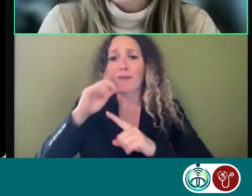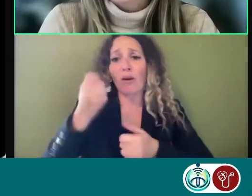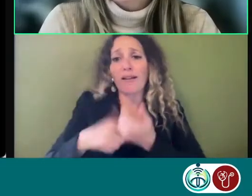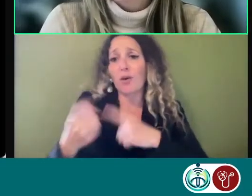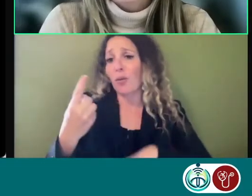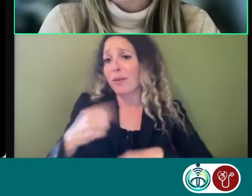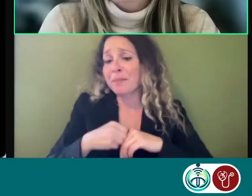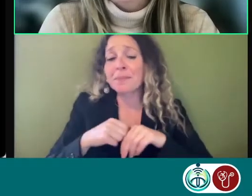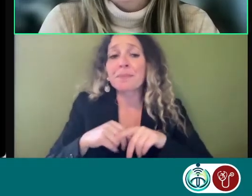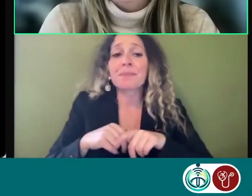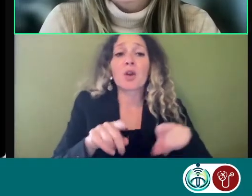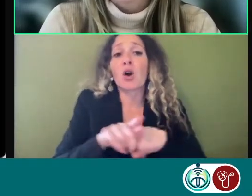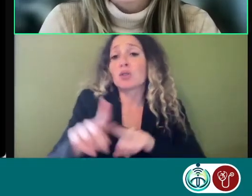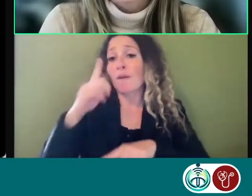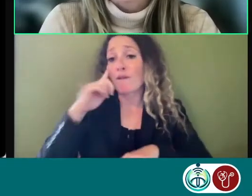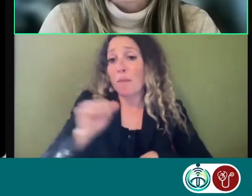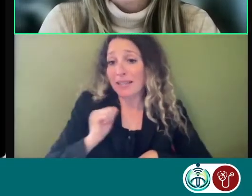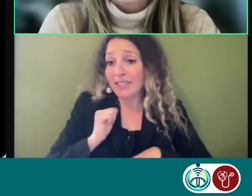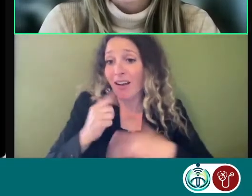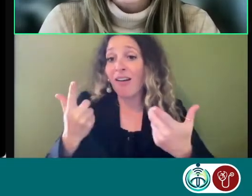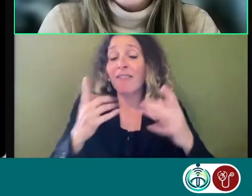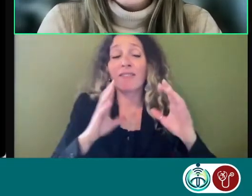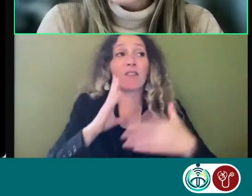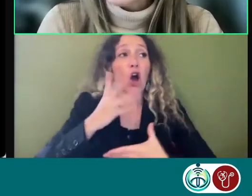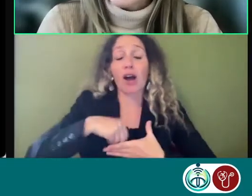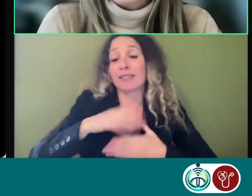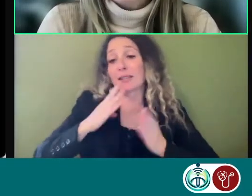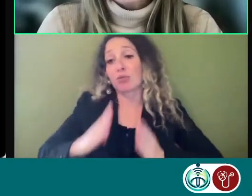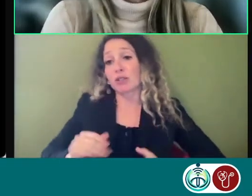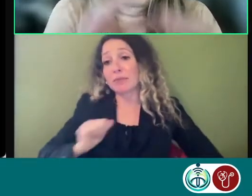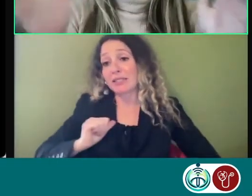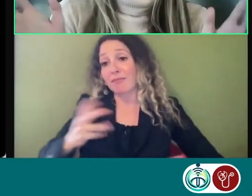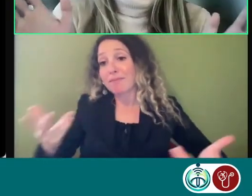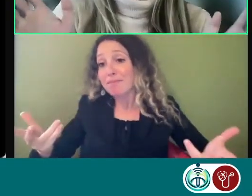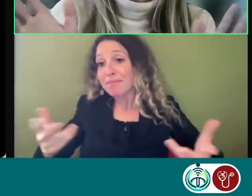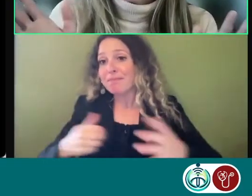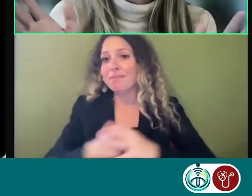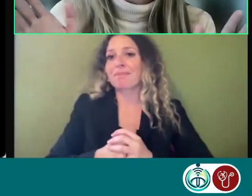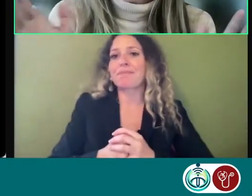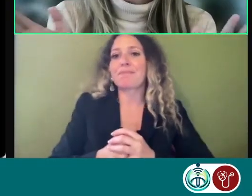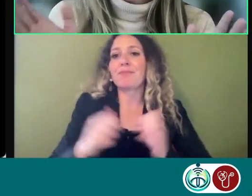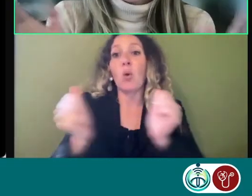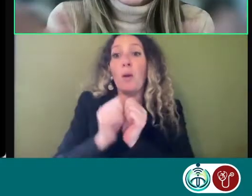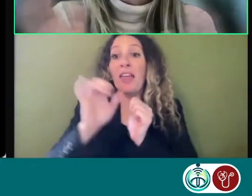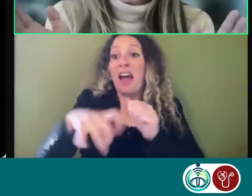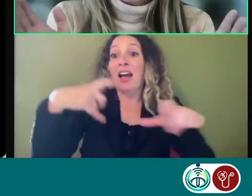for myself as an autistic individual. So even with that massive description about everything